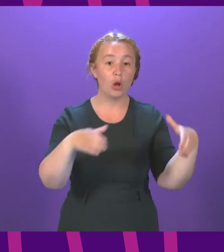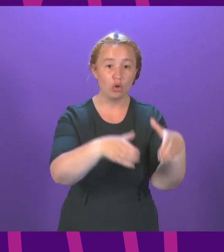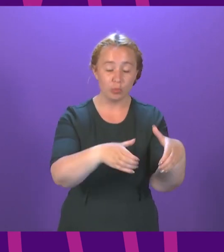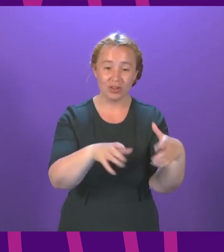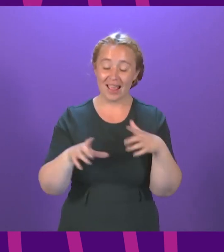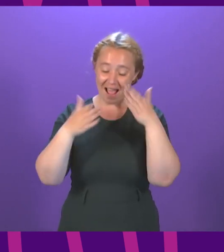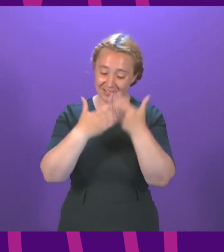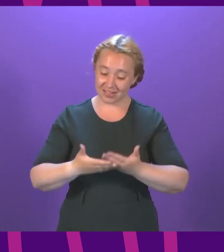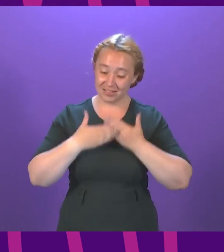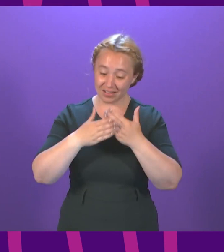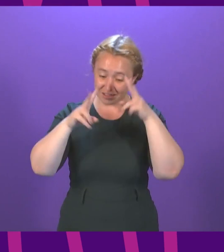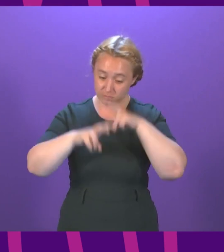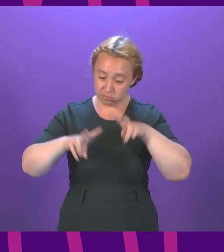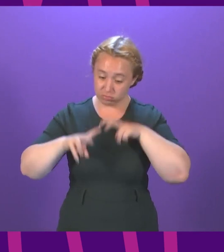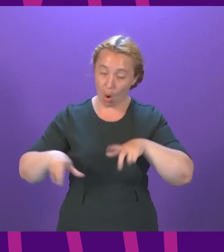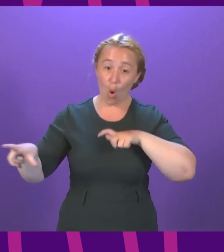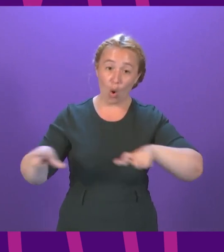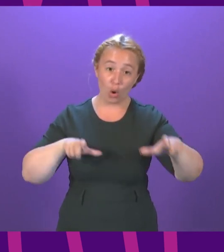As restrictions ease and infection rates remain high, my constituents are understandably anxious.